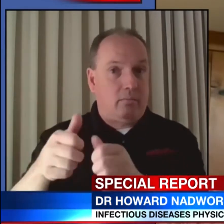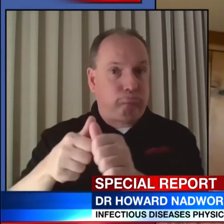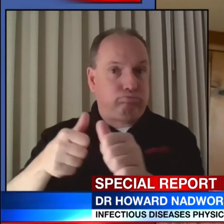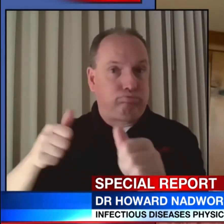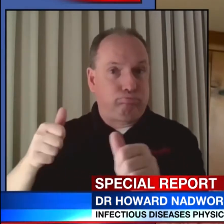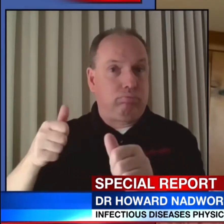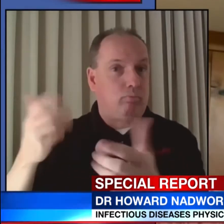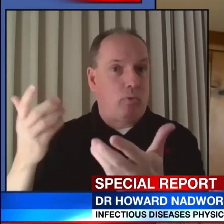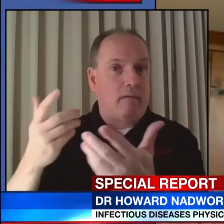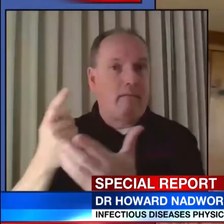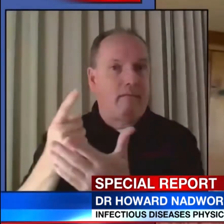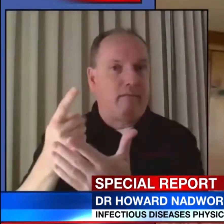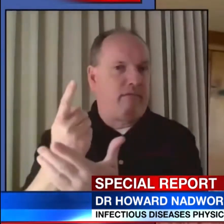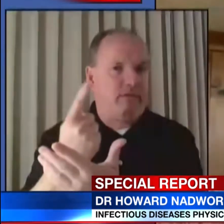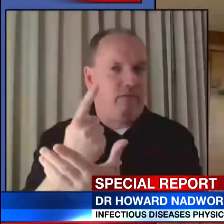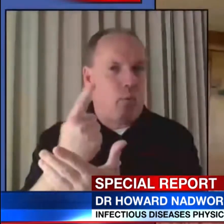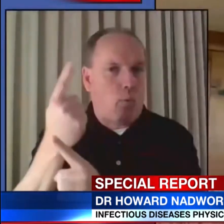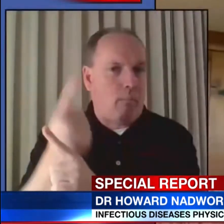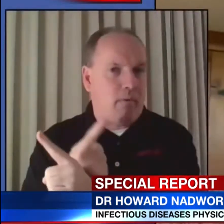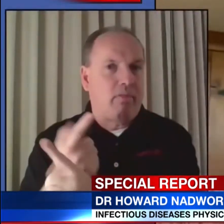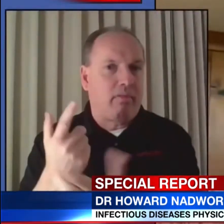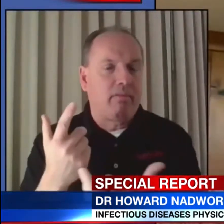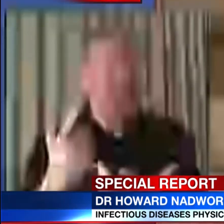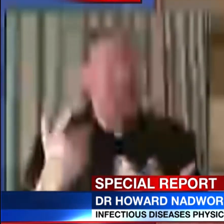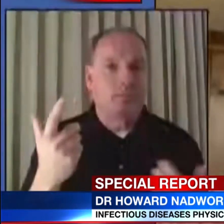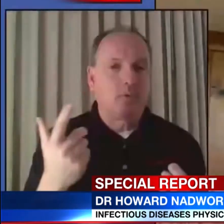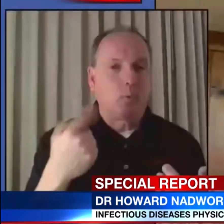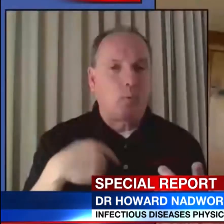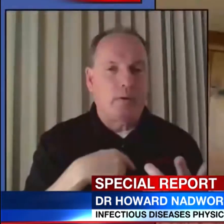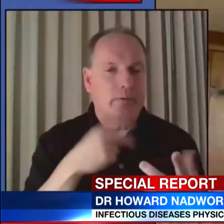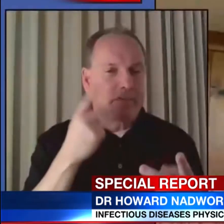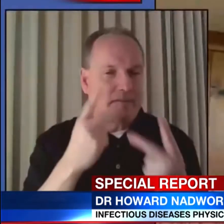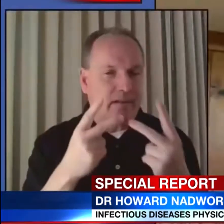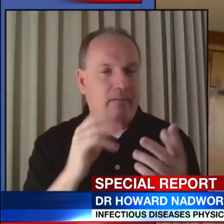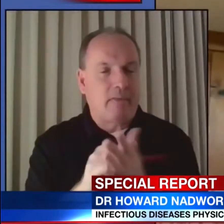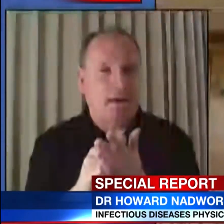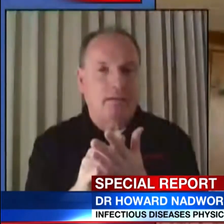WEEKS. BUT THE FACT THAT IT HAS